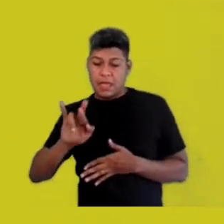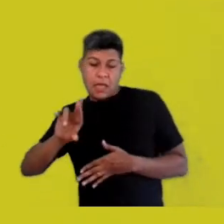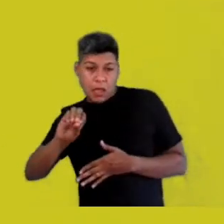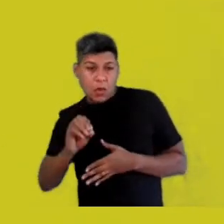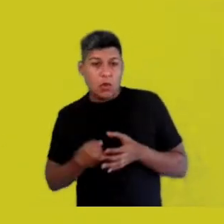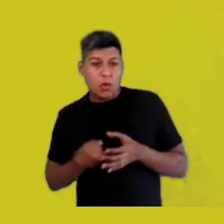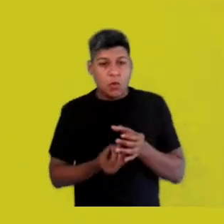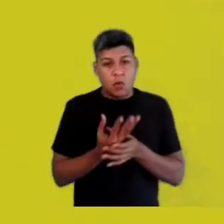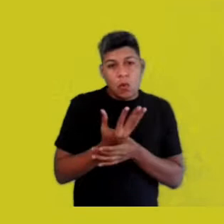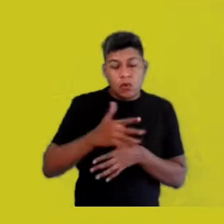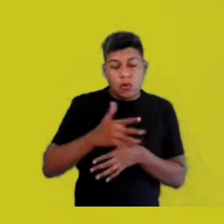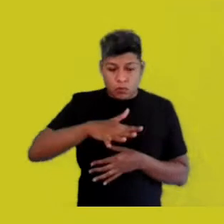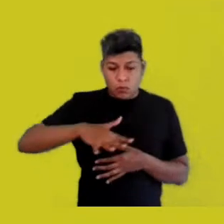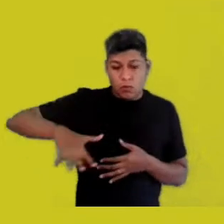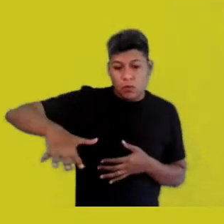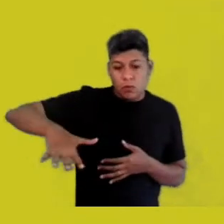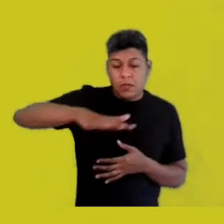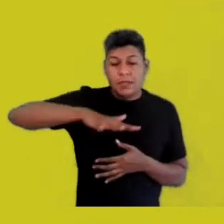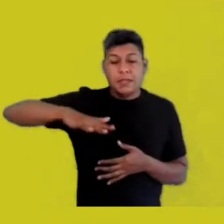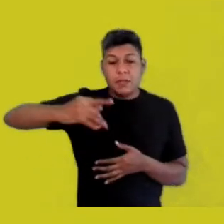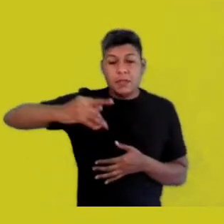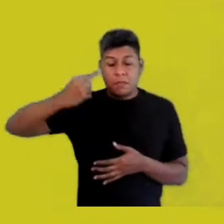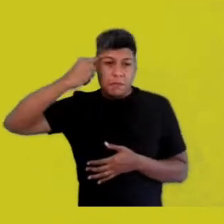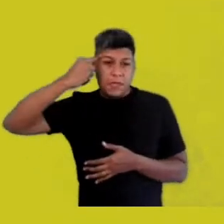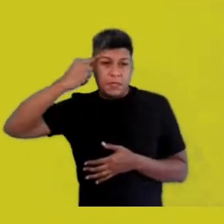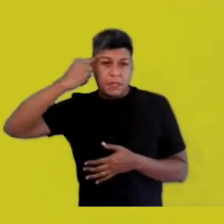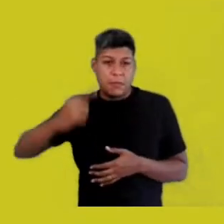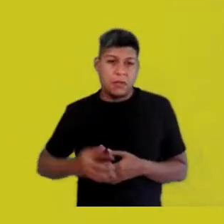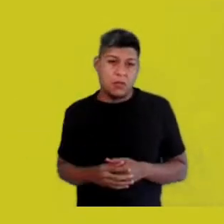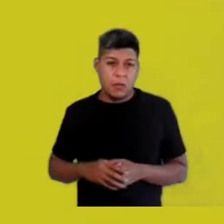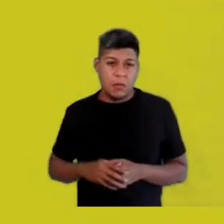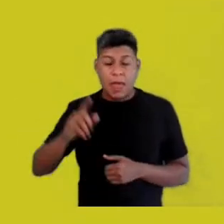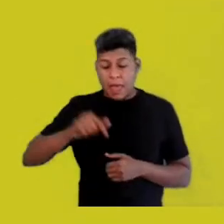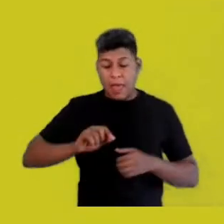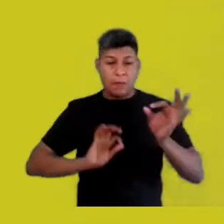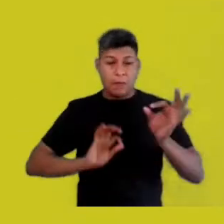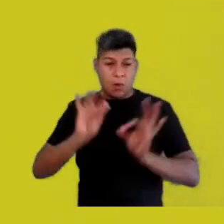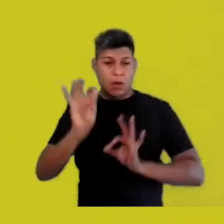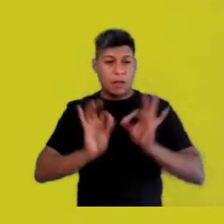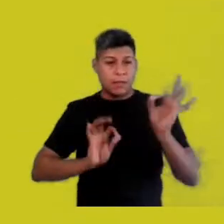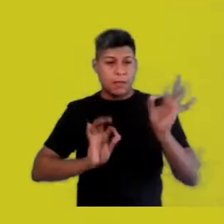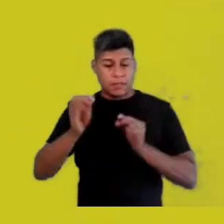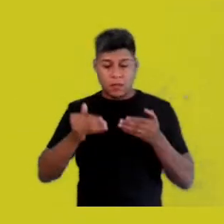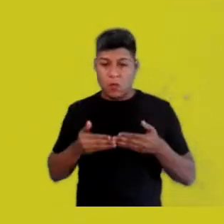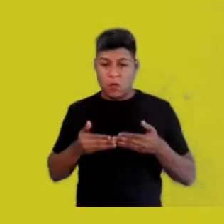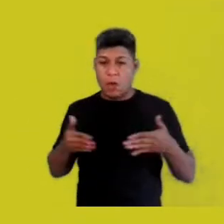a ground for thought. It is completely open to the public,